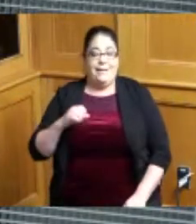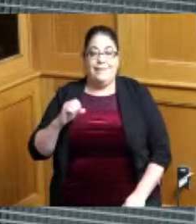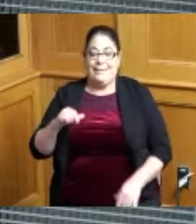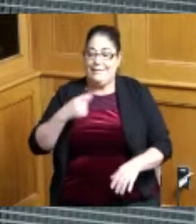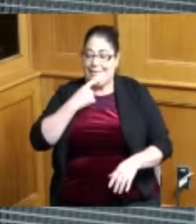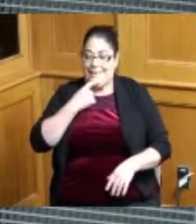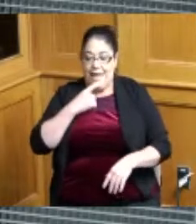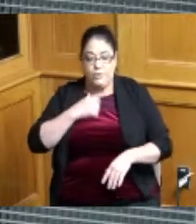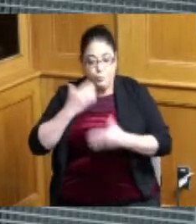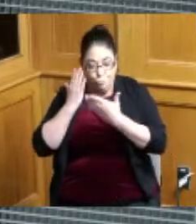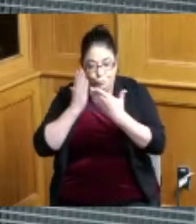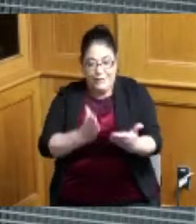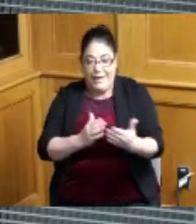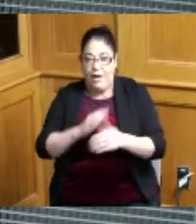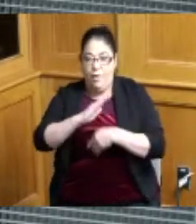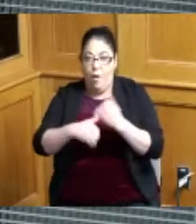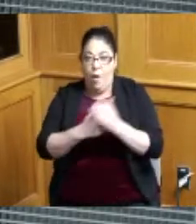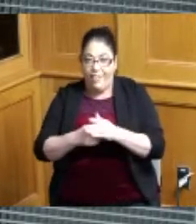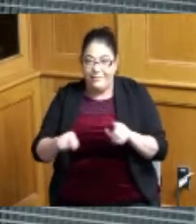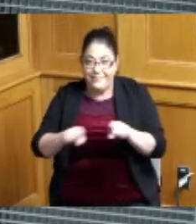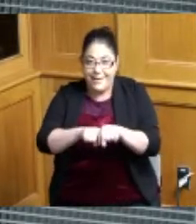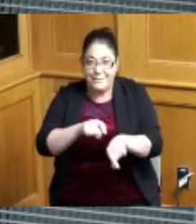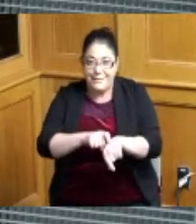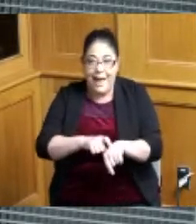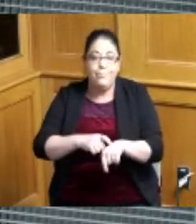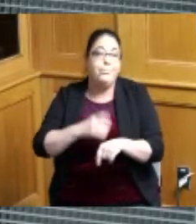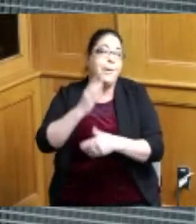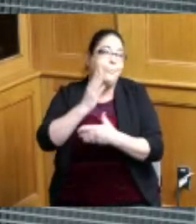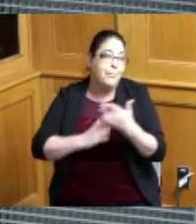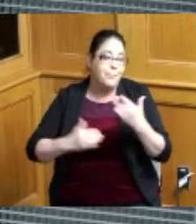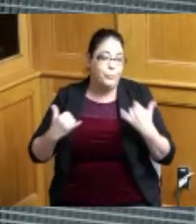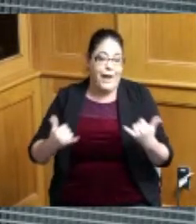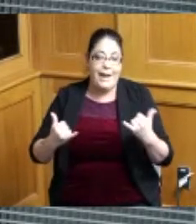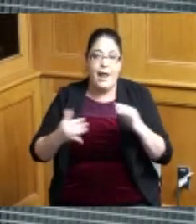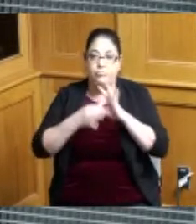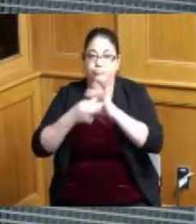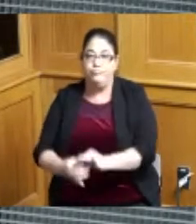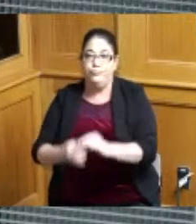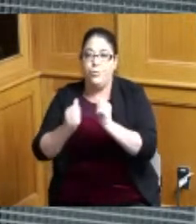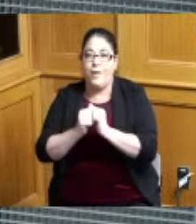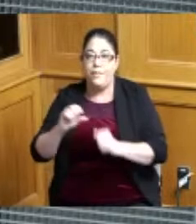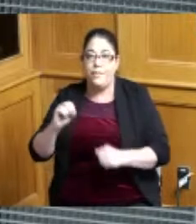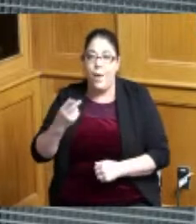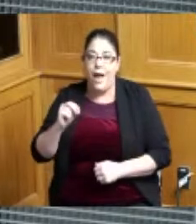deadlines on them either due to the revised code or some grant deadlines we have so I appreciate